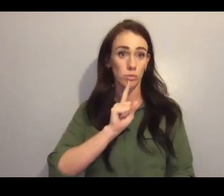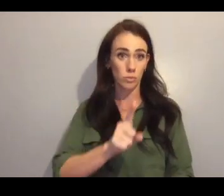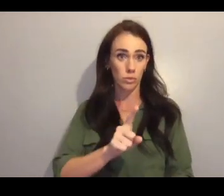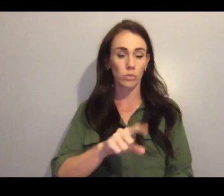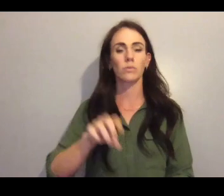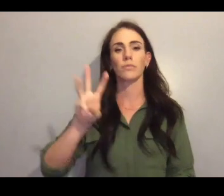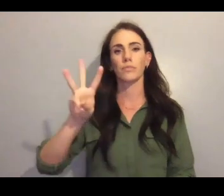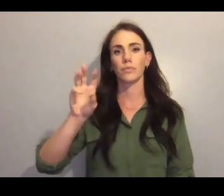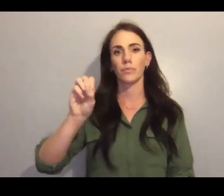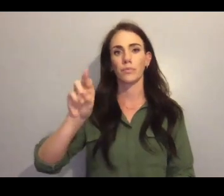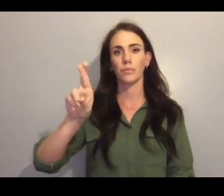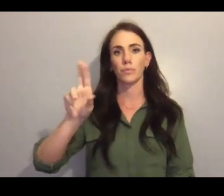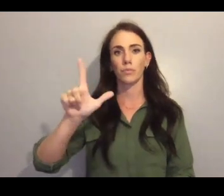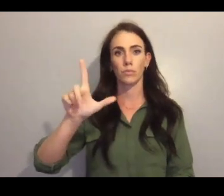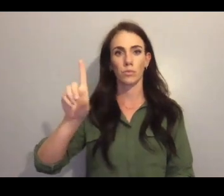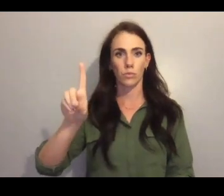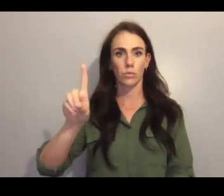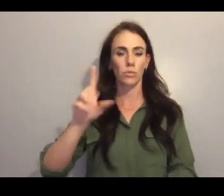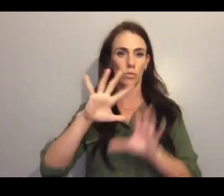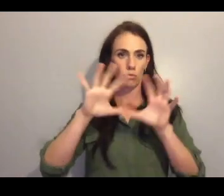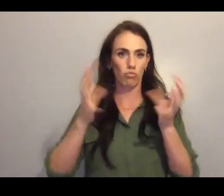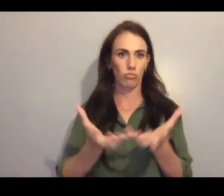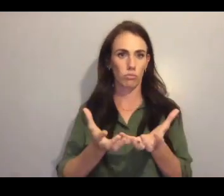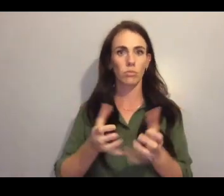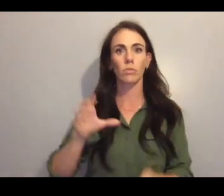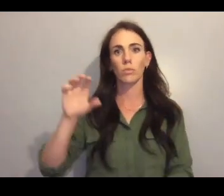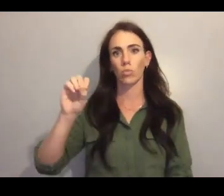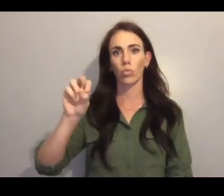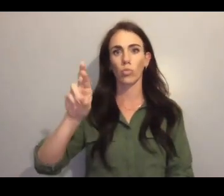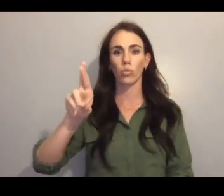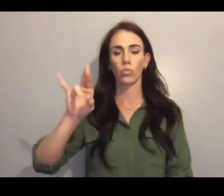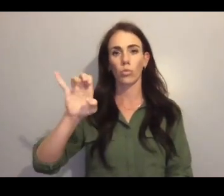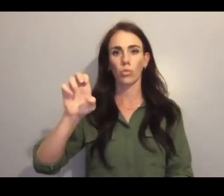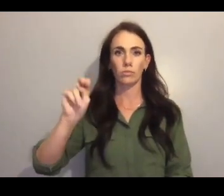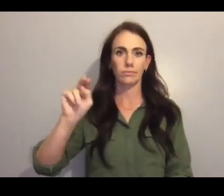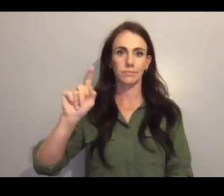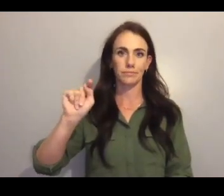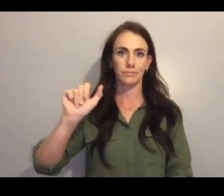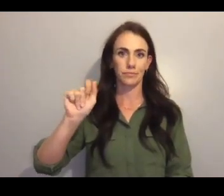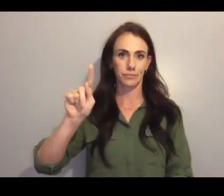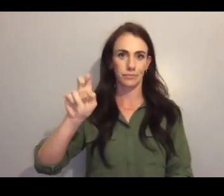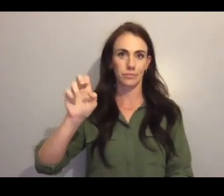discuss is real world orientation.